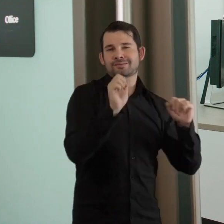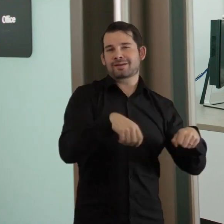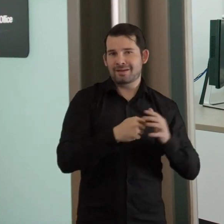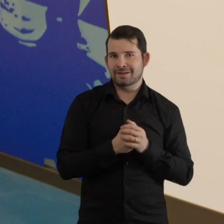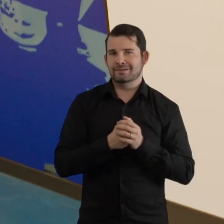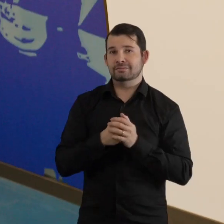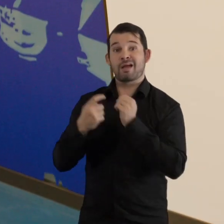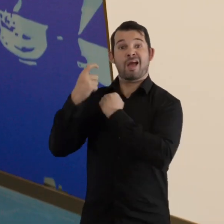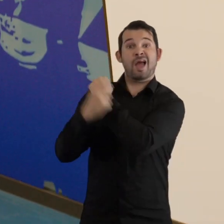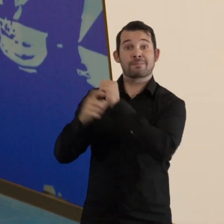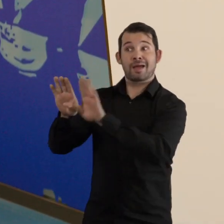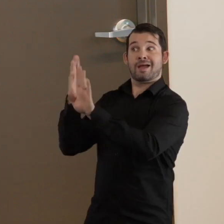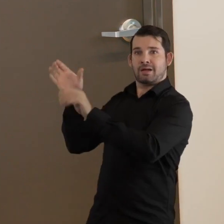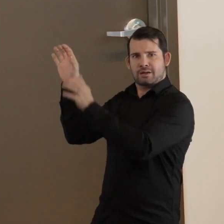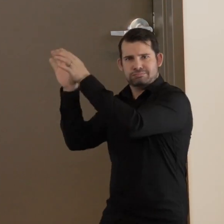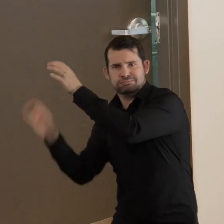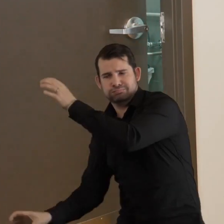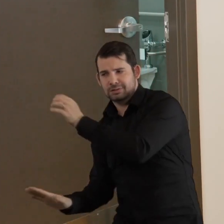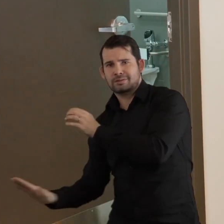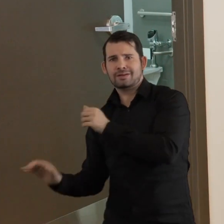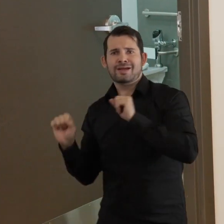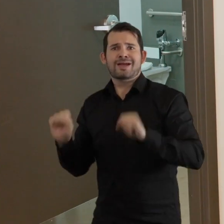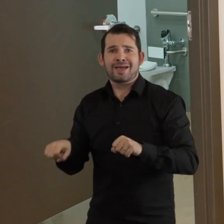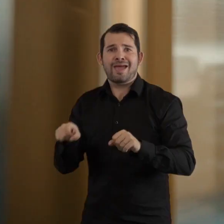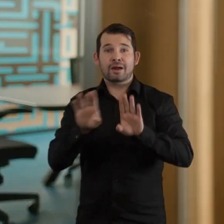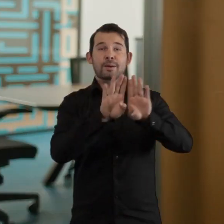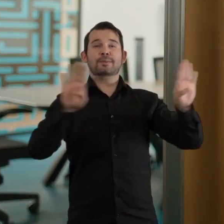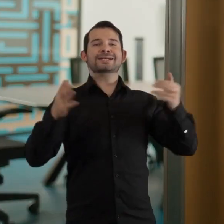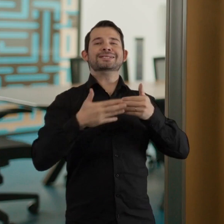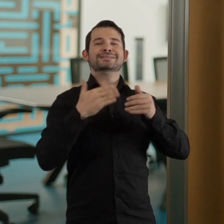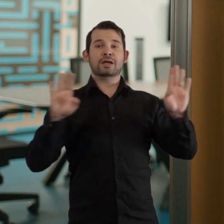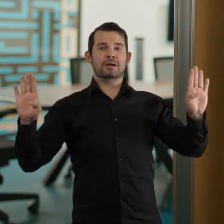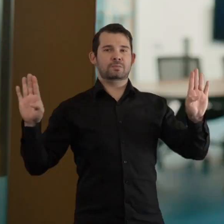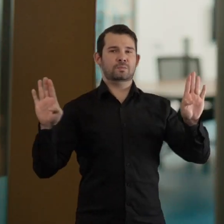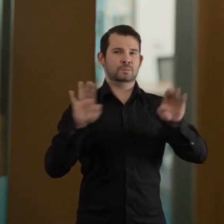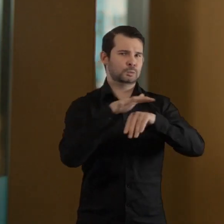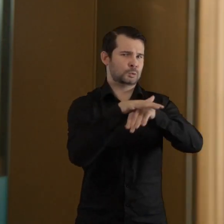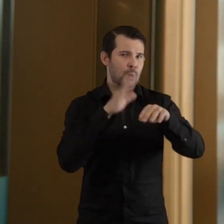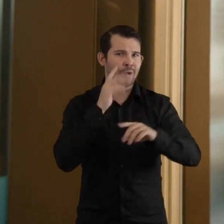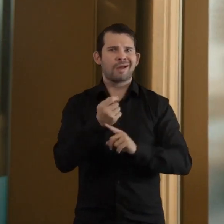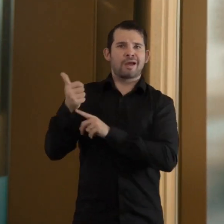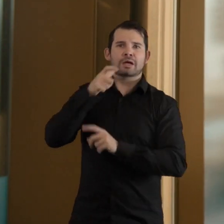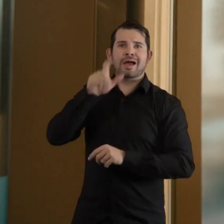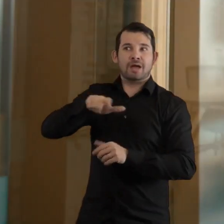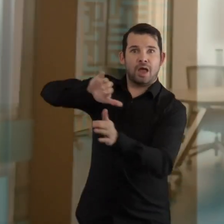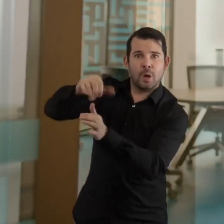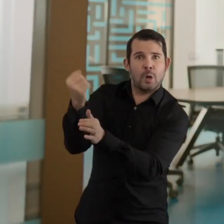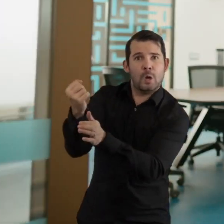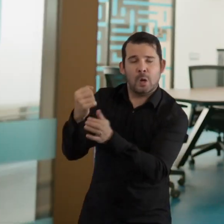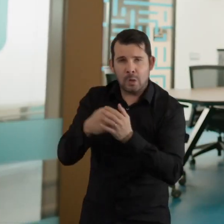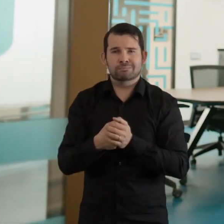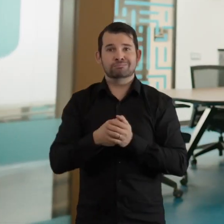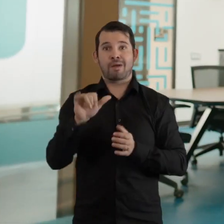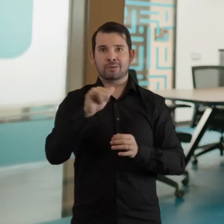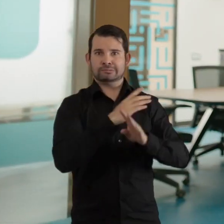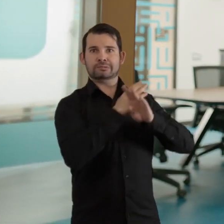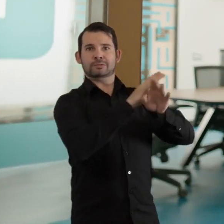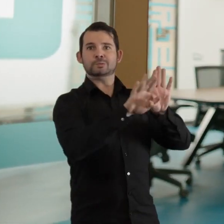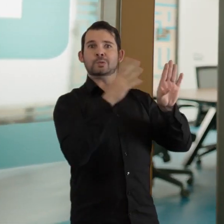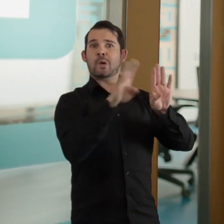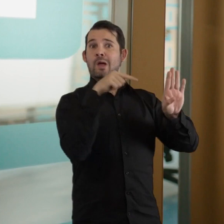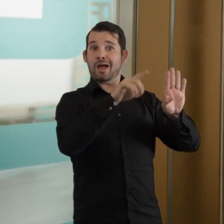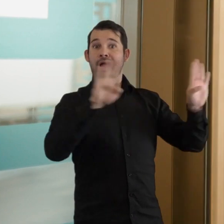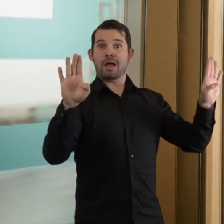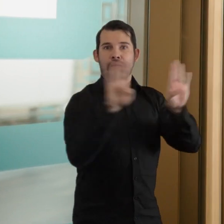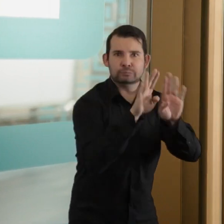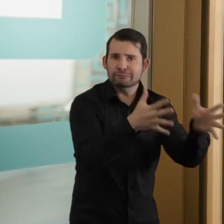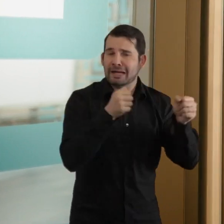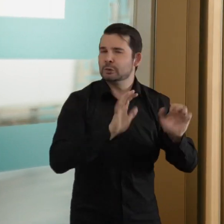Automatic doors with push columns and sliding doors that open easily and close slowly eliminate the need to hold the door open. They also prevent doors from closing too quickly.